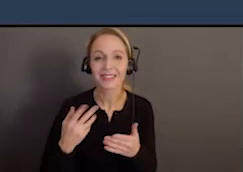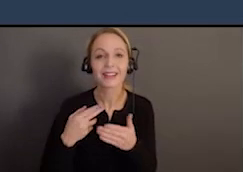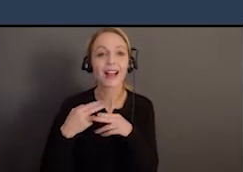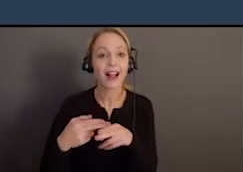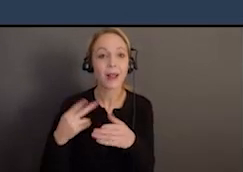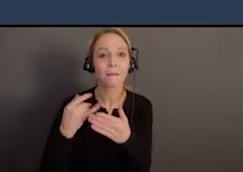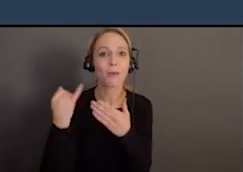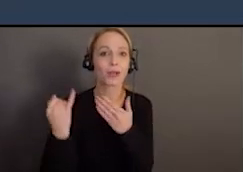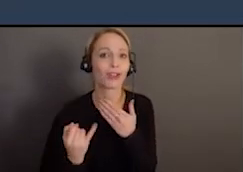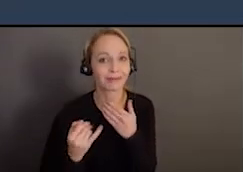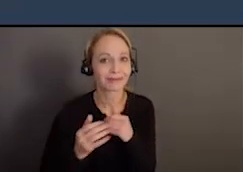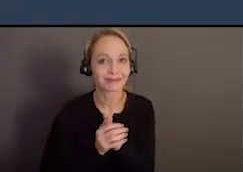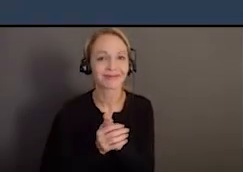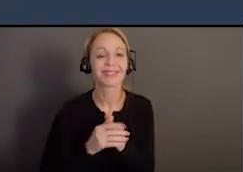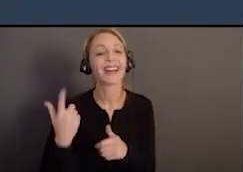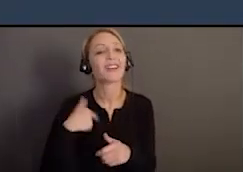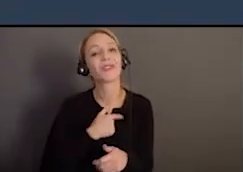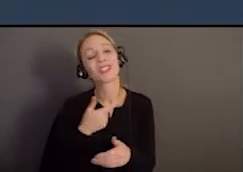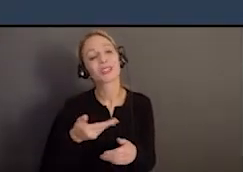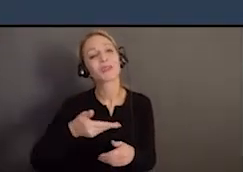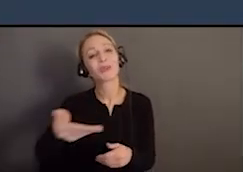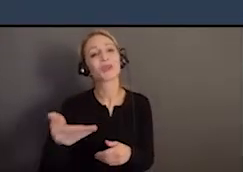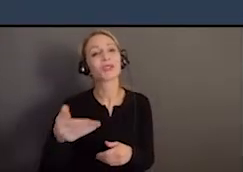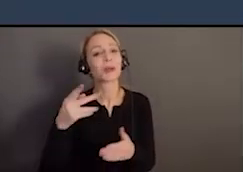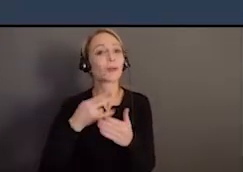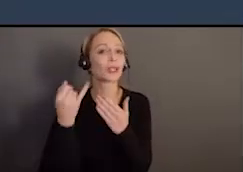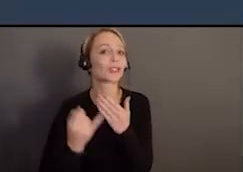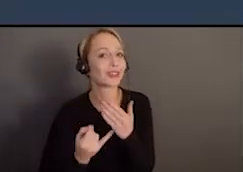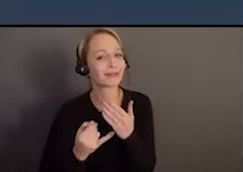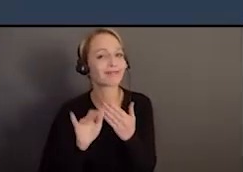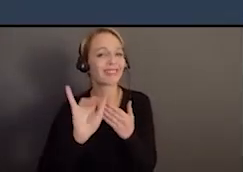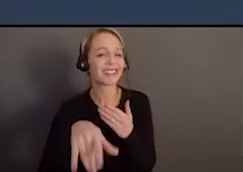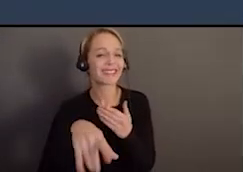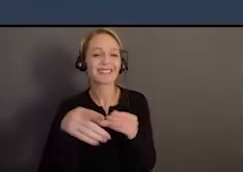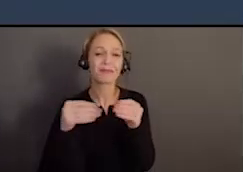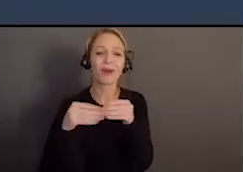WE'RE INTRODUCING PROJECTS AS A FLEXIBLE TOP-LEVEL